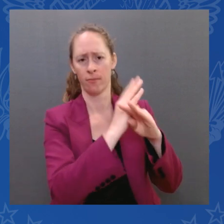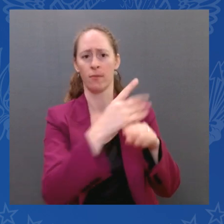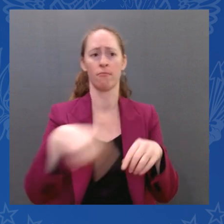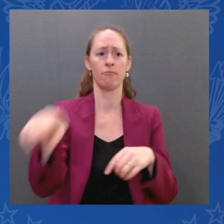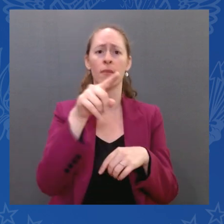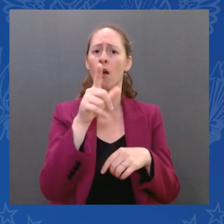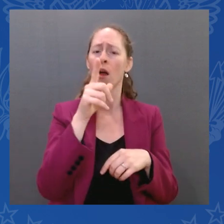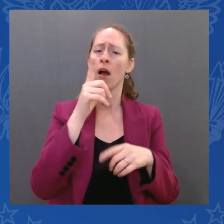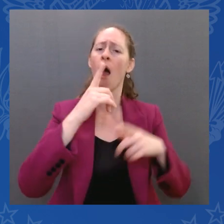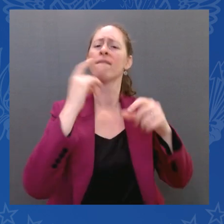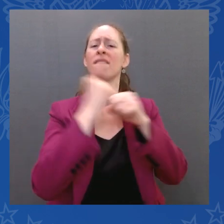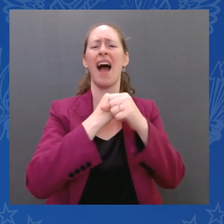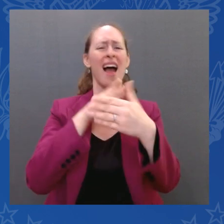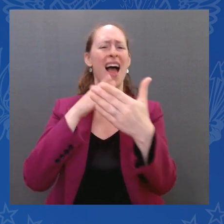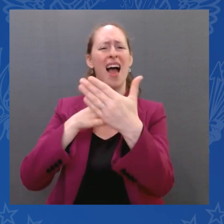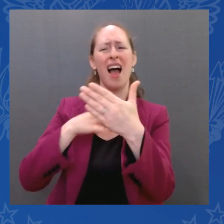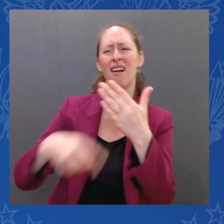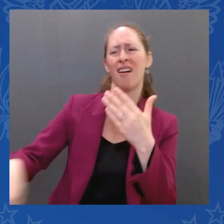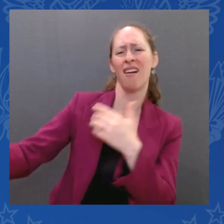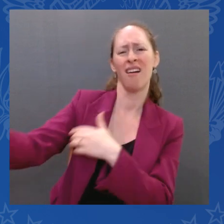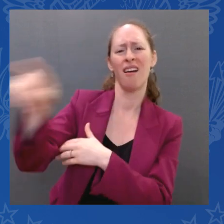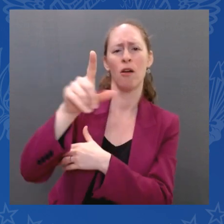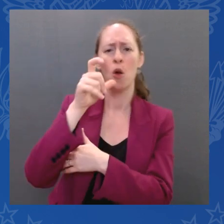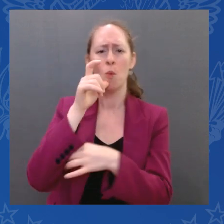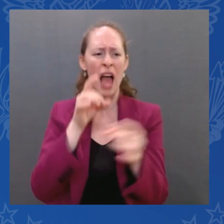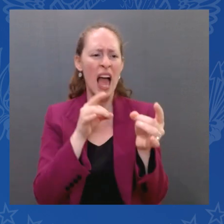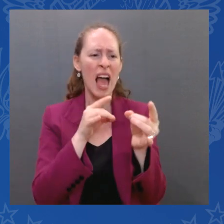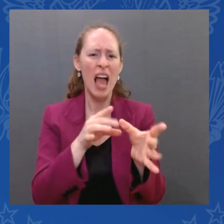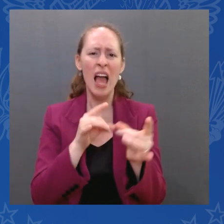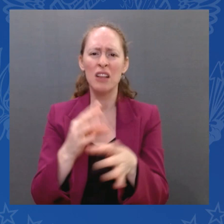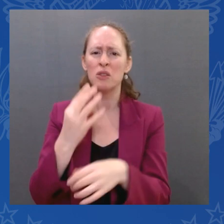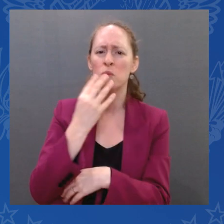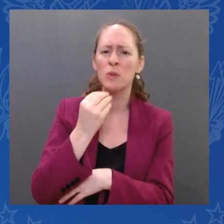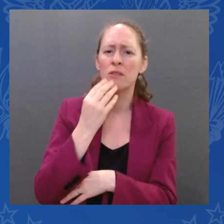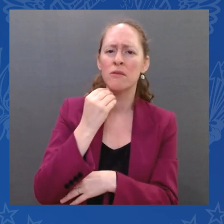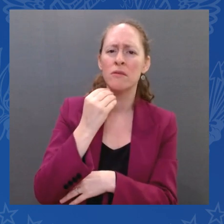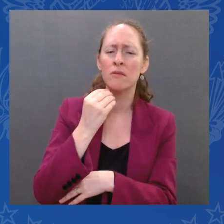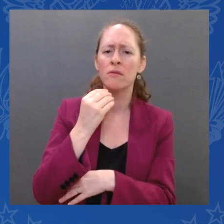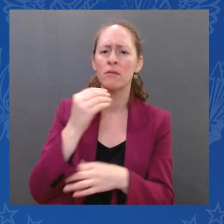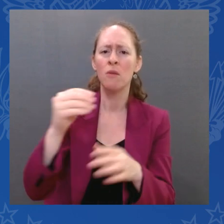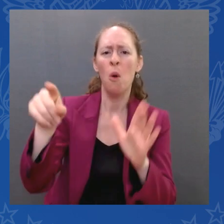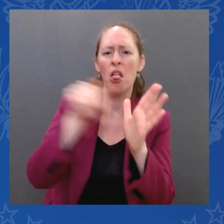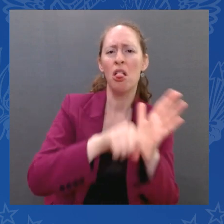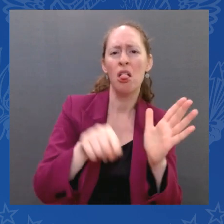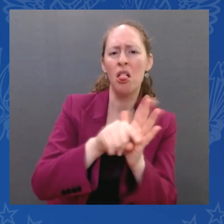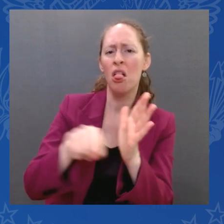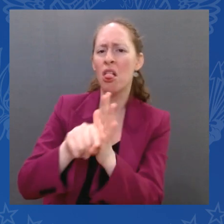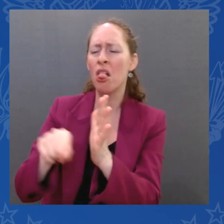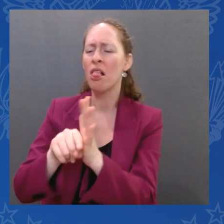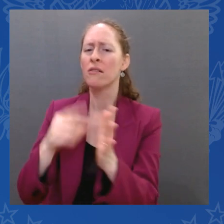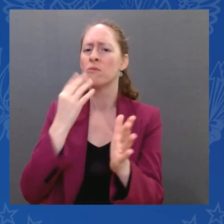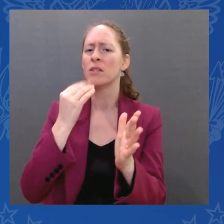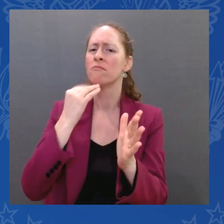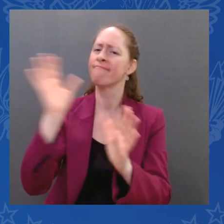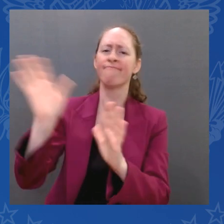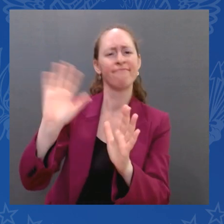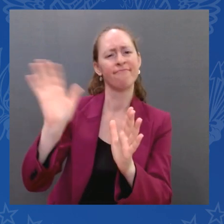Wherever we find it in the world, we make real on the promise of "never again" by taking it on.